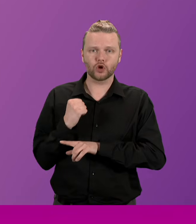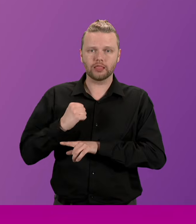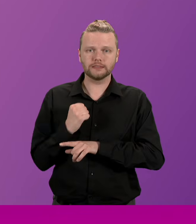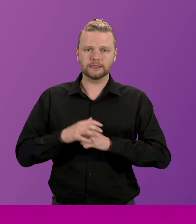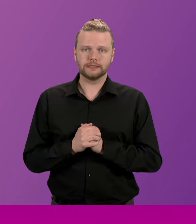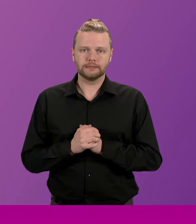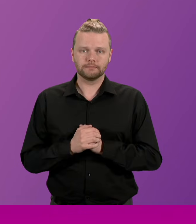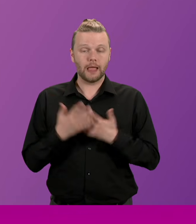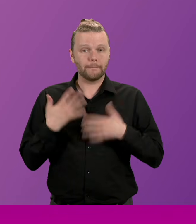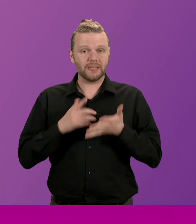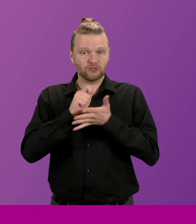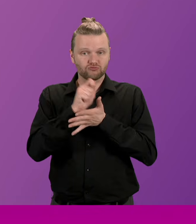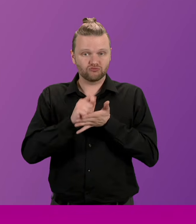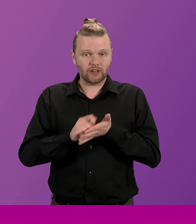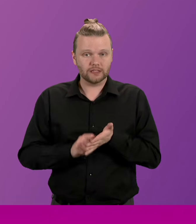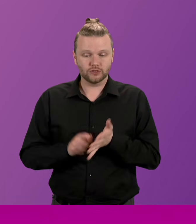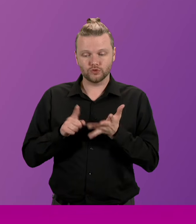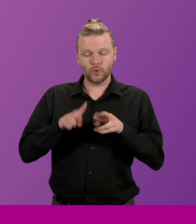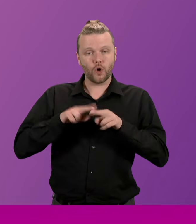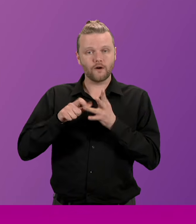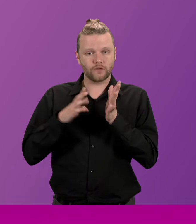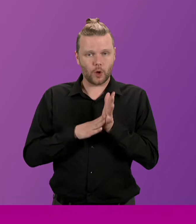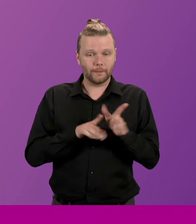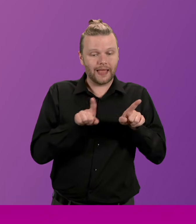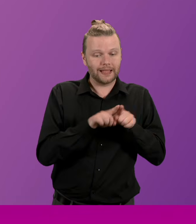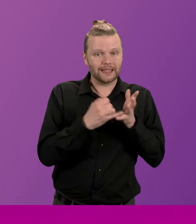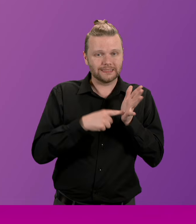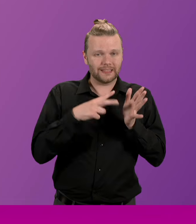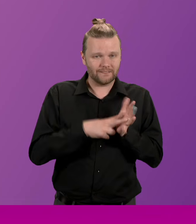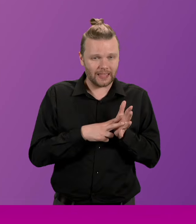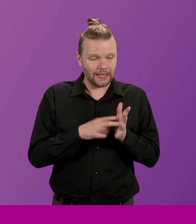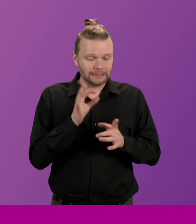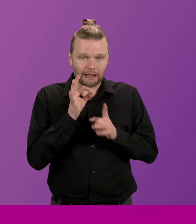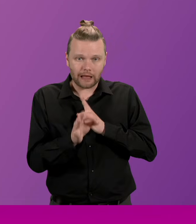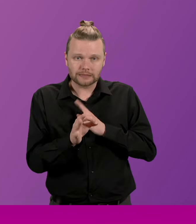I have written to Ofcom and STV to once again urge them to ensure that they are